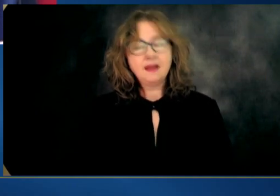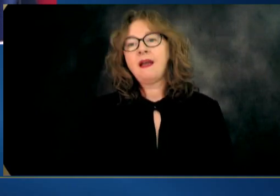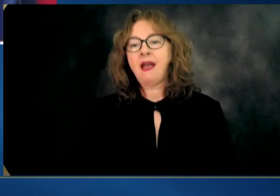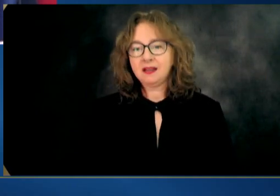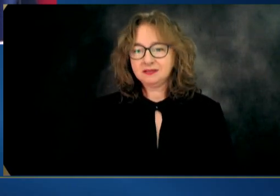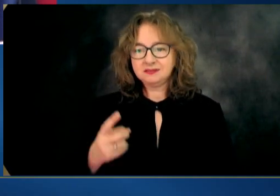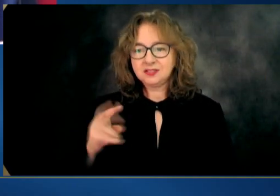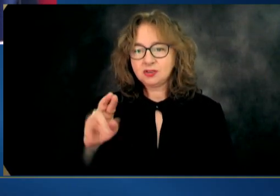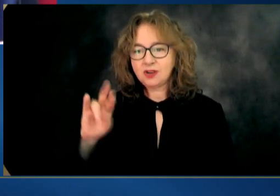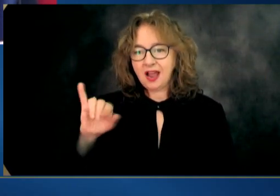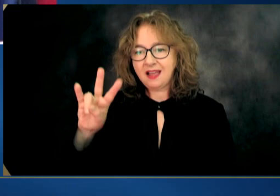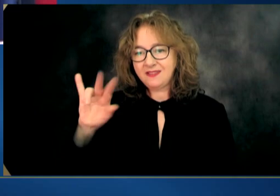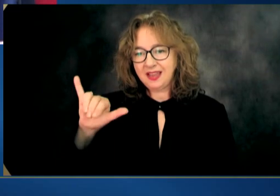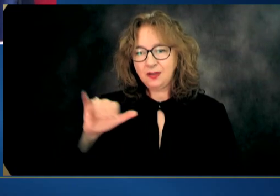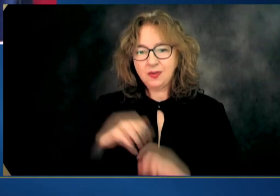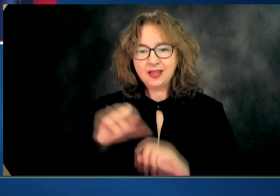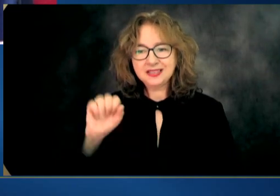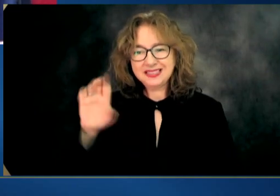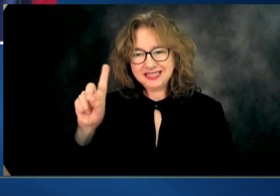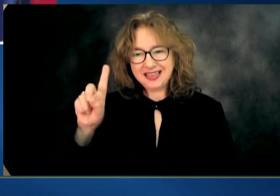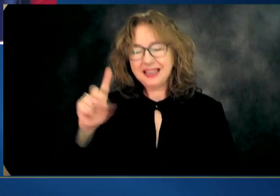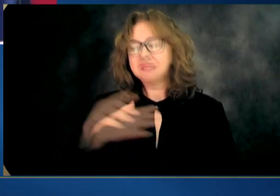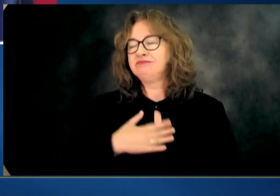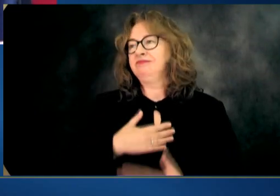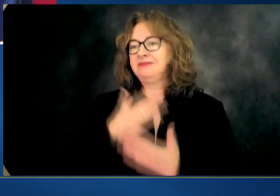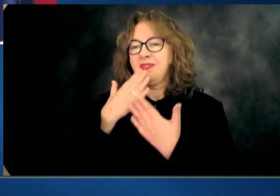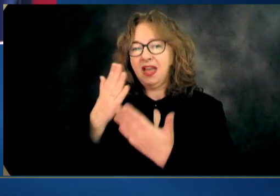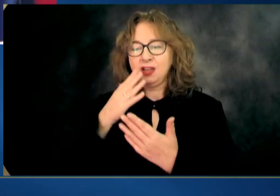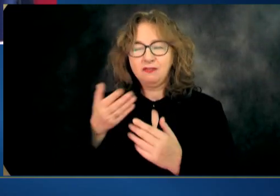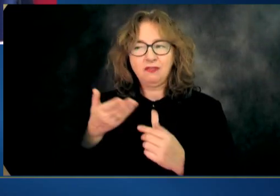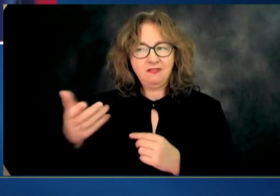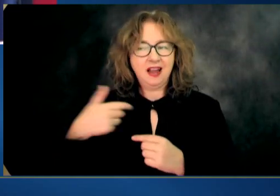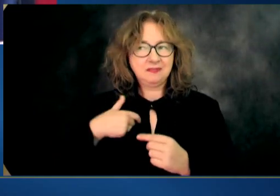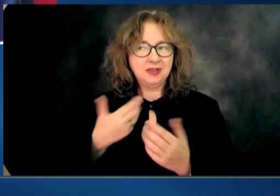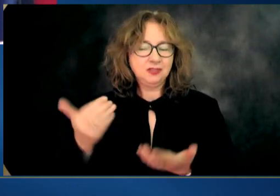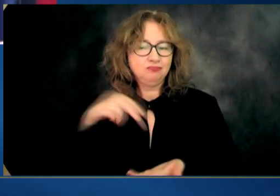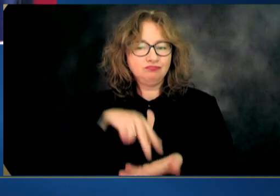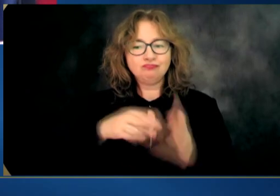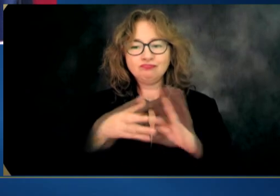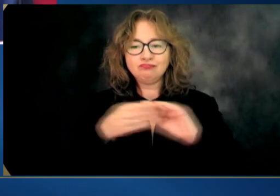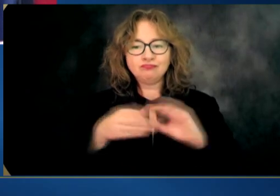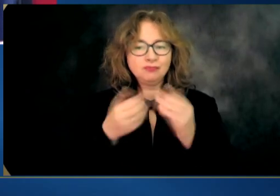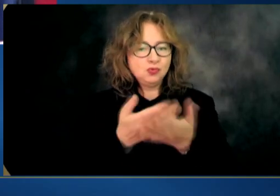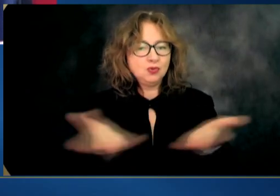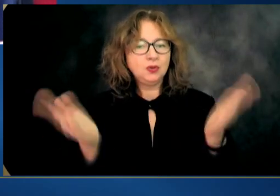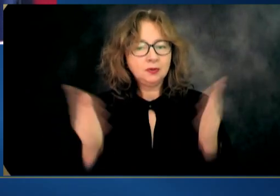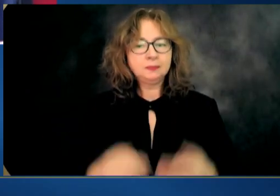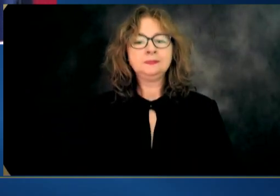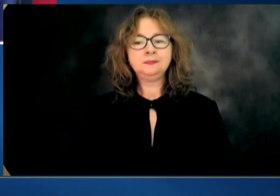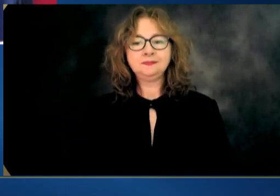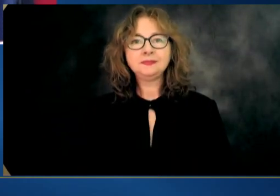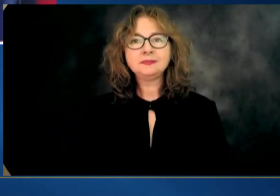Association for giving me the opportunity today, again, to share my experiences.